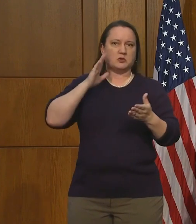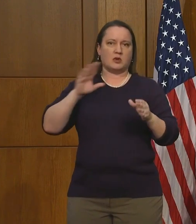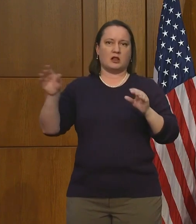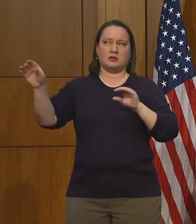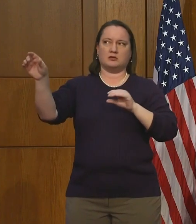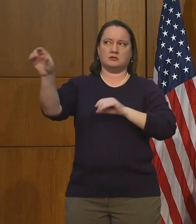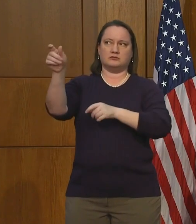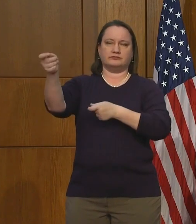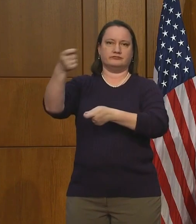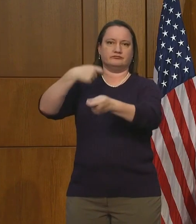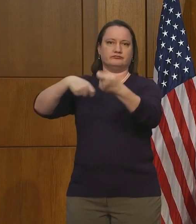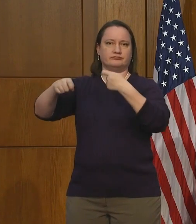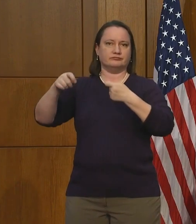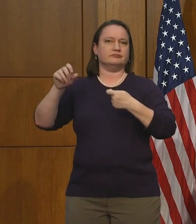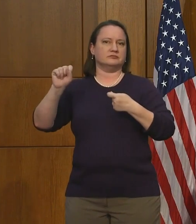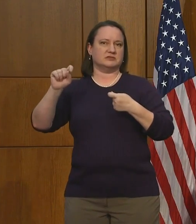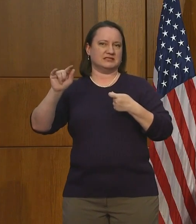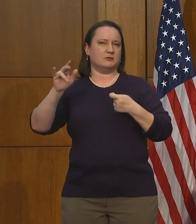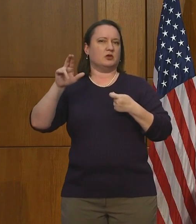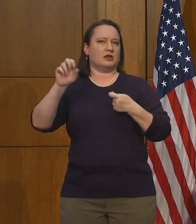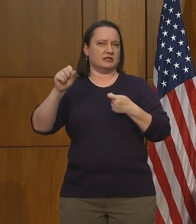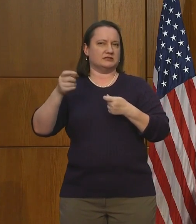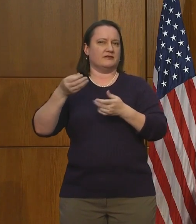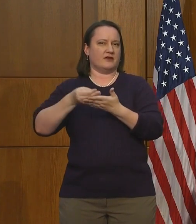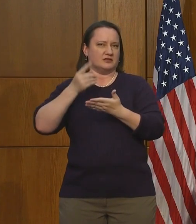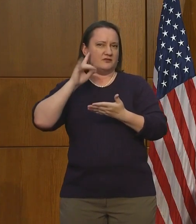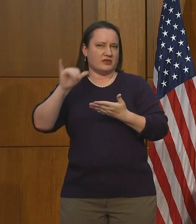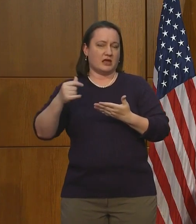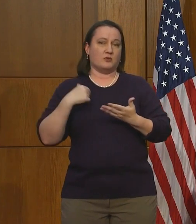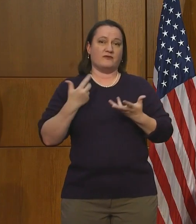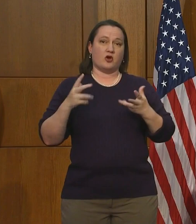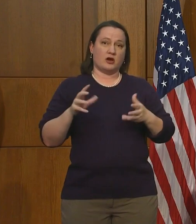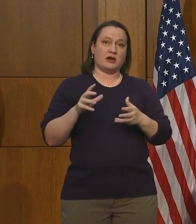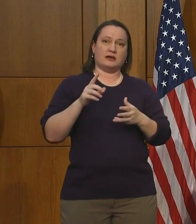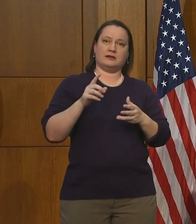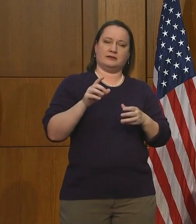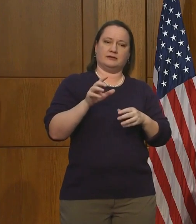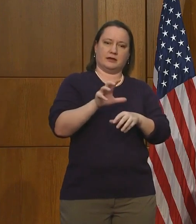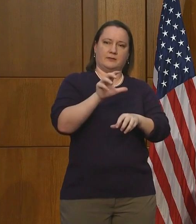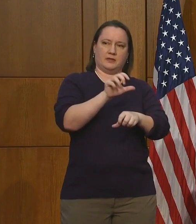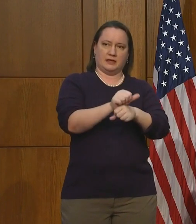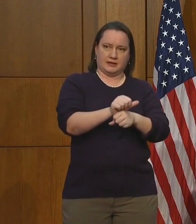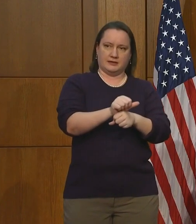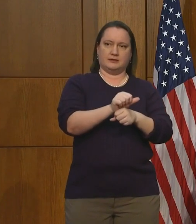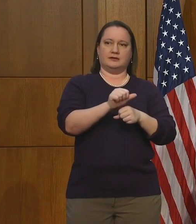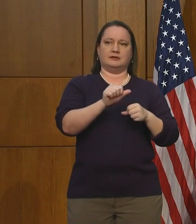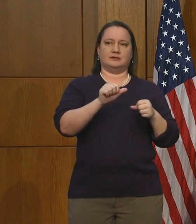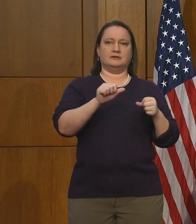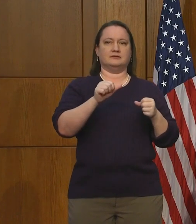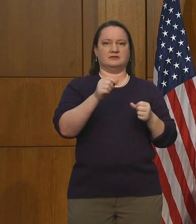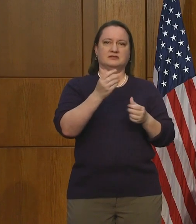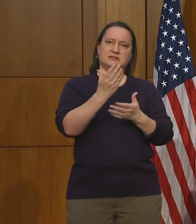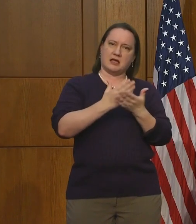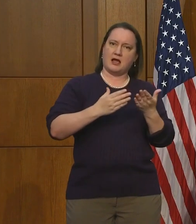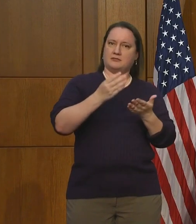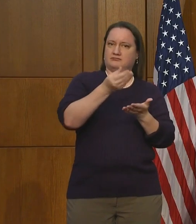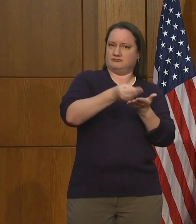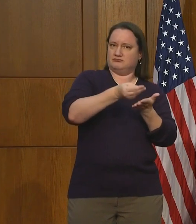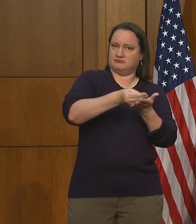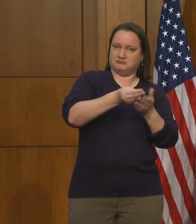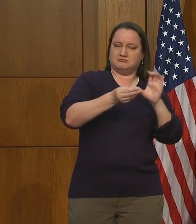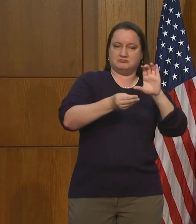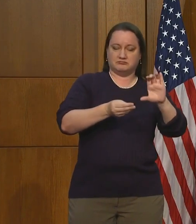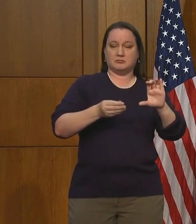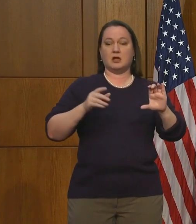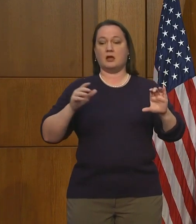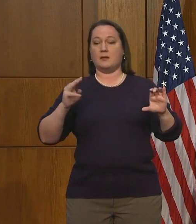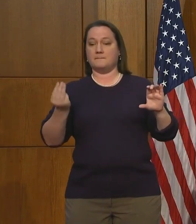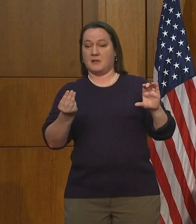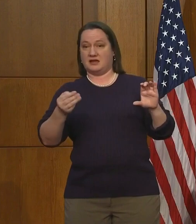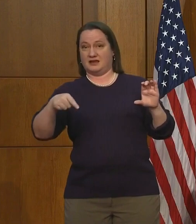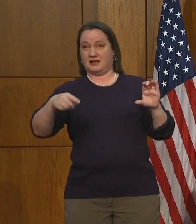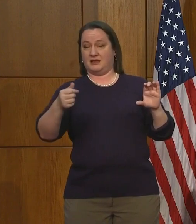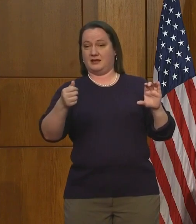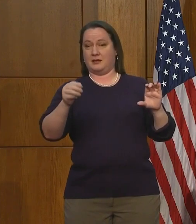STIMULUS FUNDS TO COVER THOSE